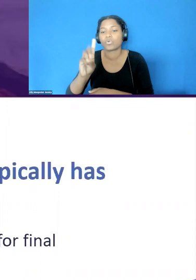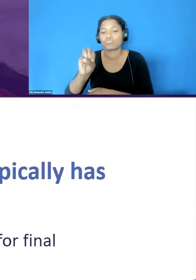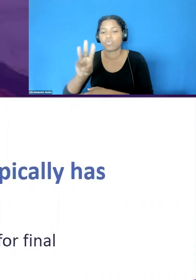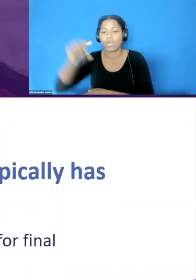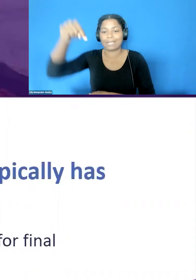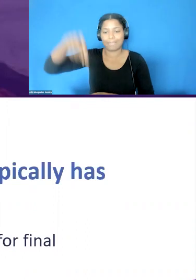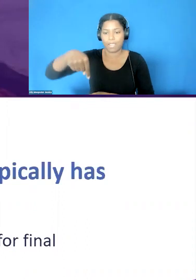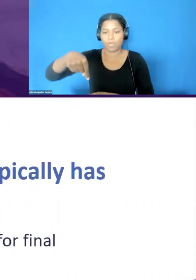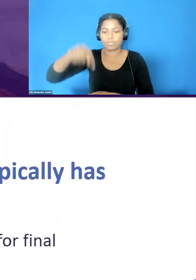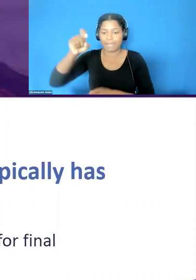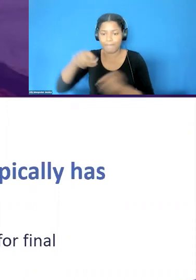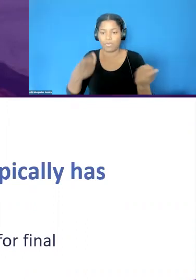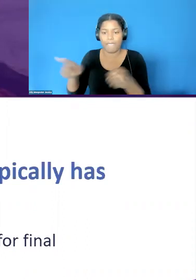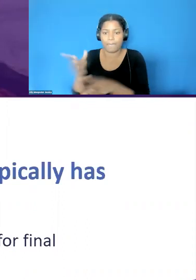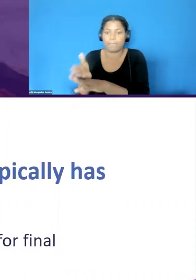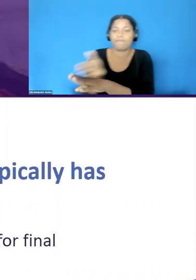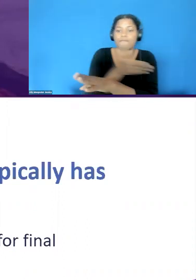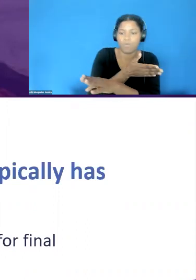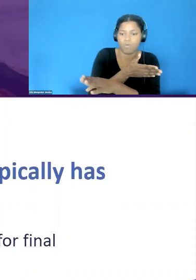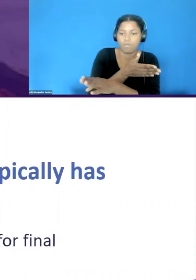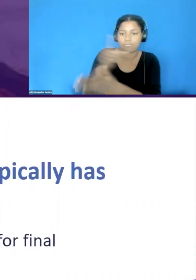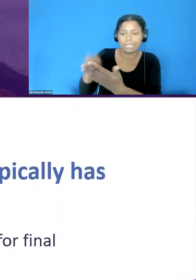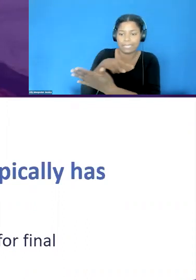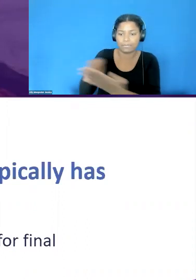Okay. For this one, we are now moving into award transfers.